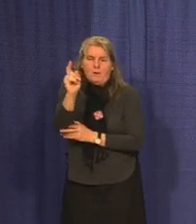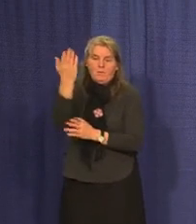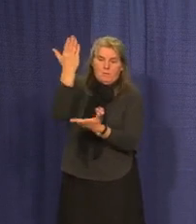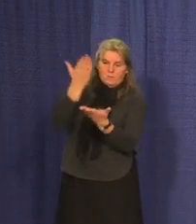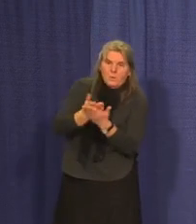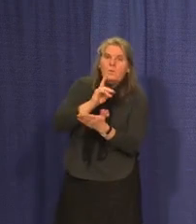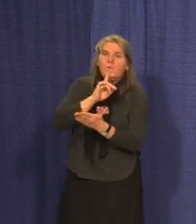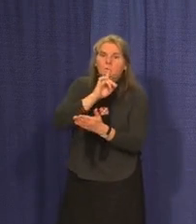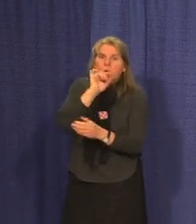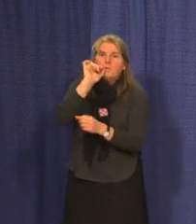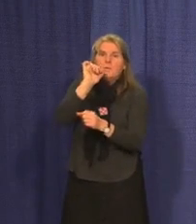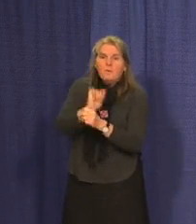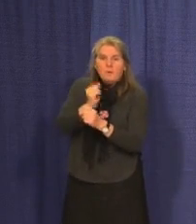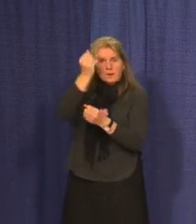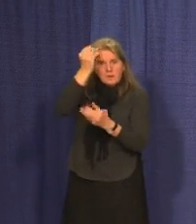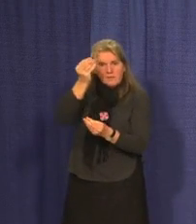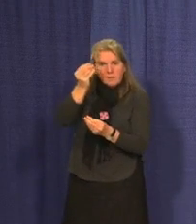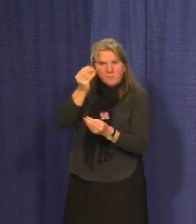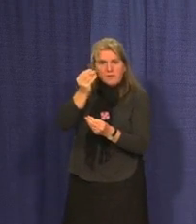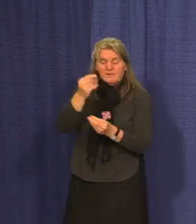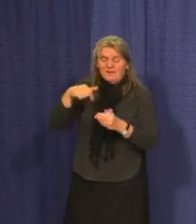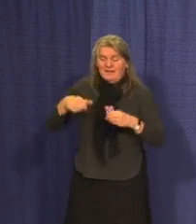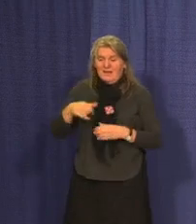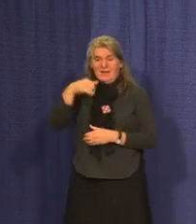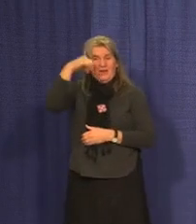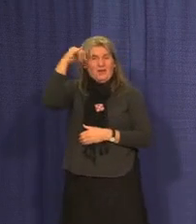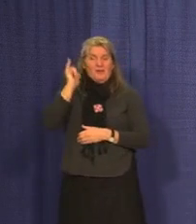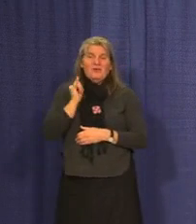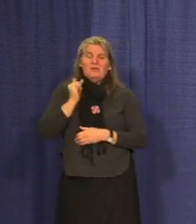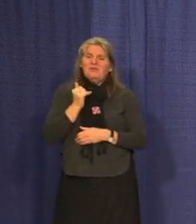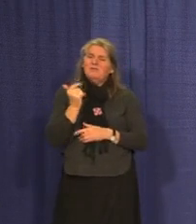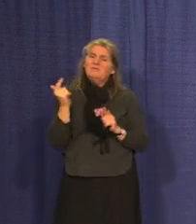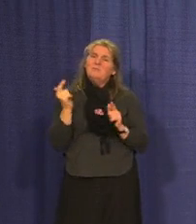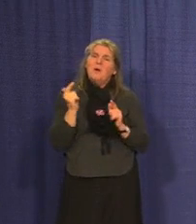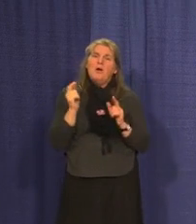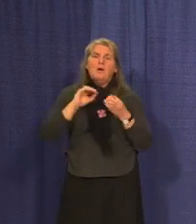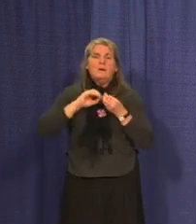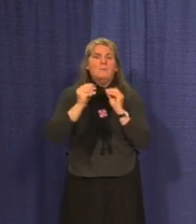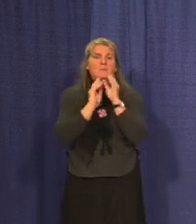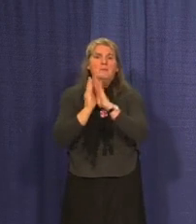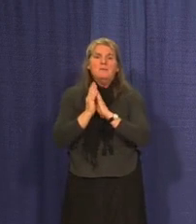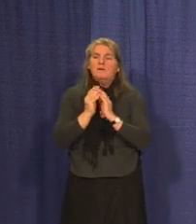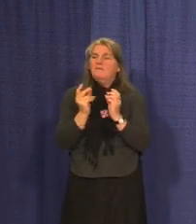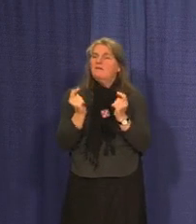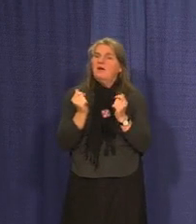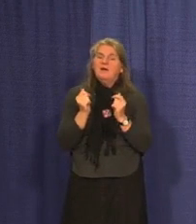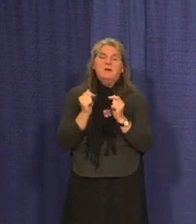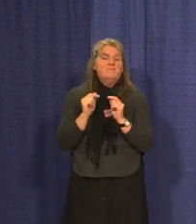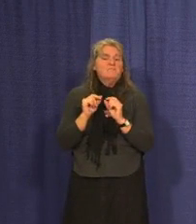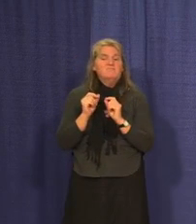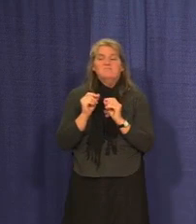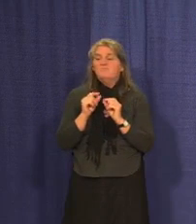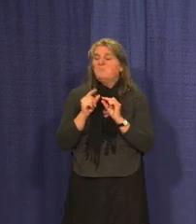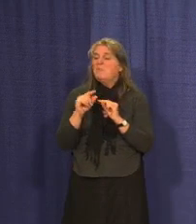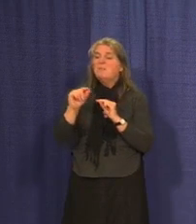It is incredibly important to ensure the source you're receiving information from his legitimate. Living in a small territory, information spreads quickly and